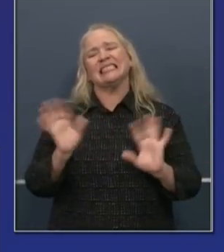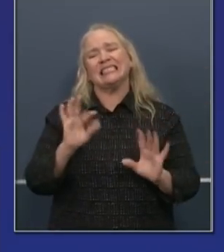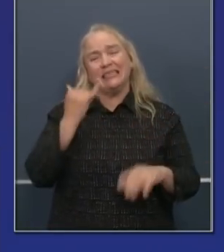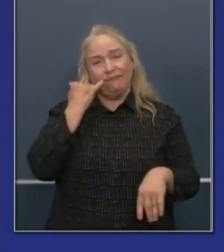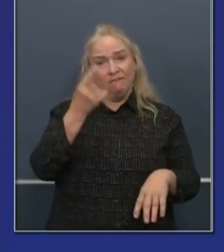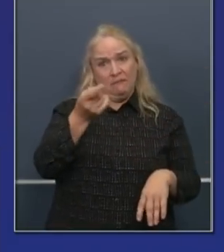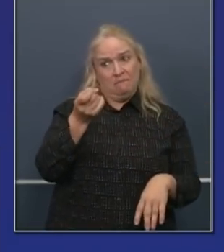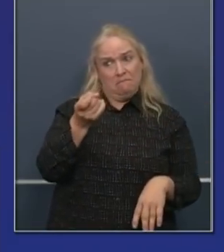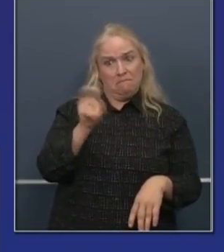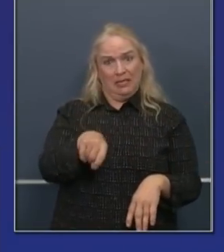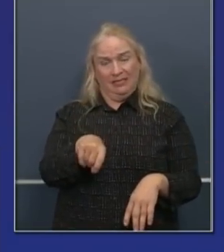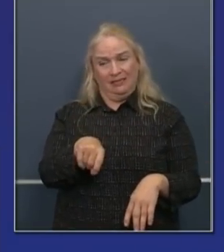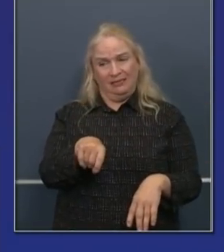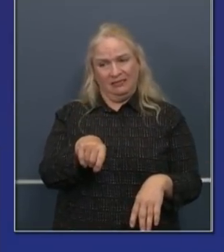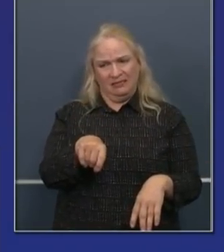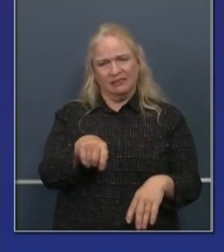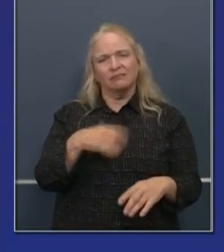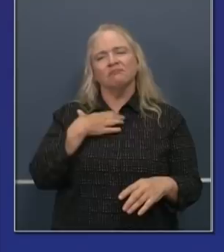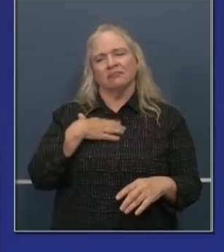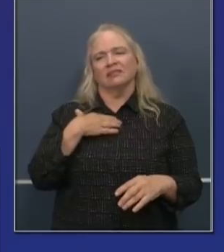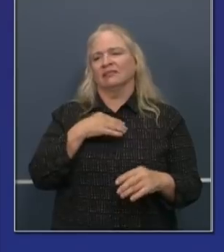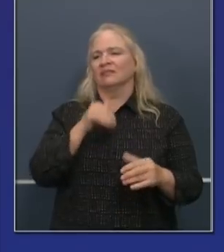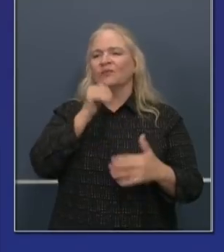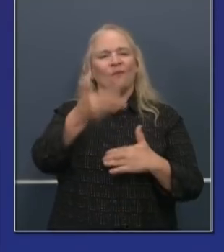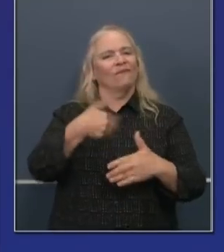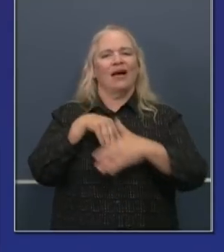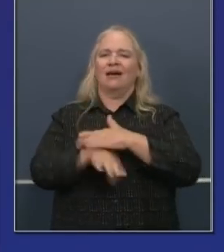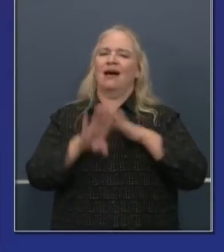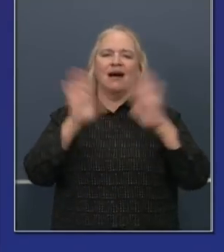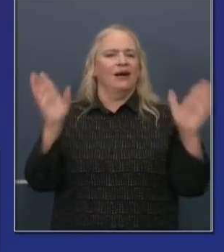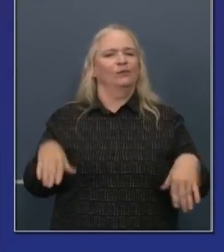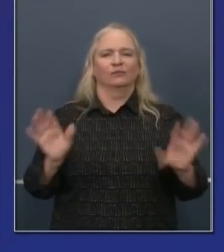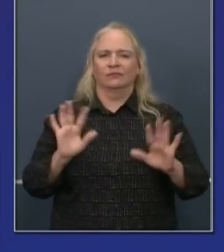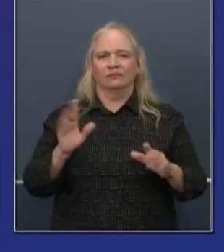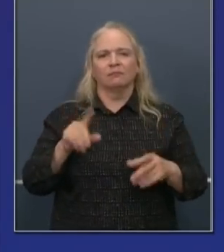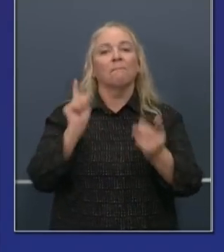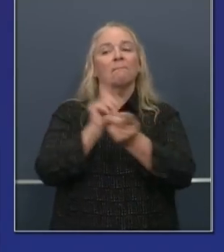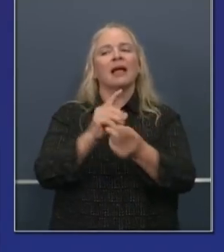SUGGESTS THAT NOT EVERYONE IS PRACTICING COMMON SENSE.